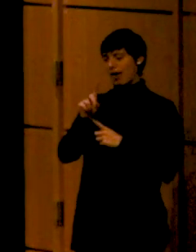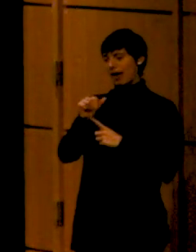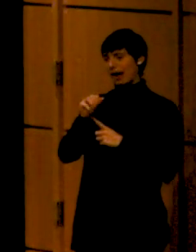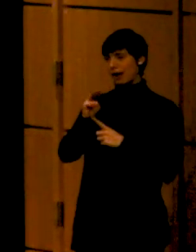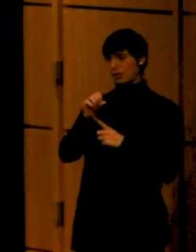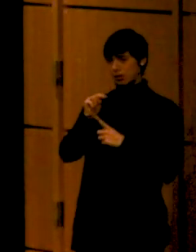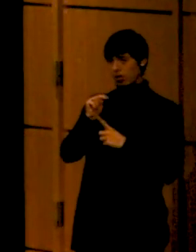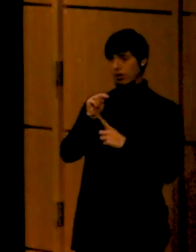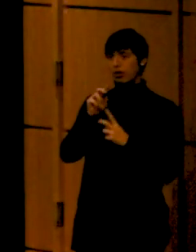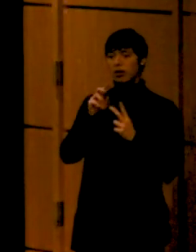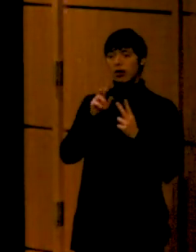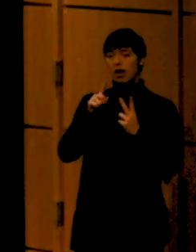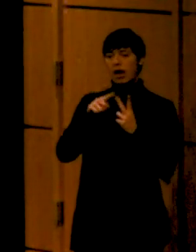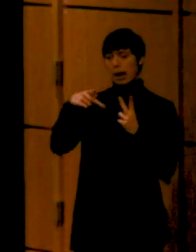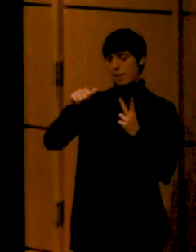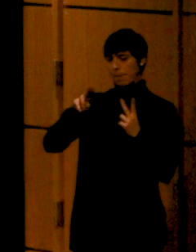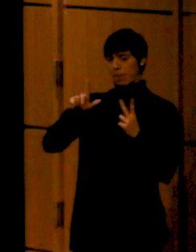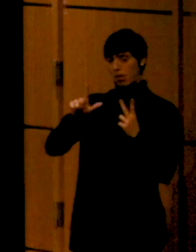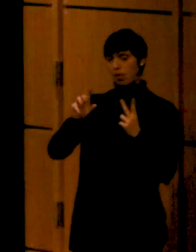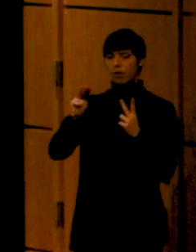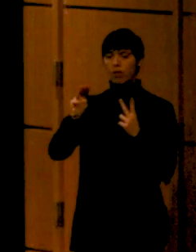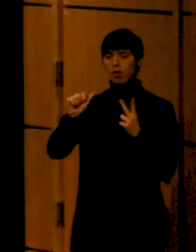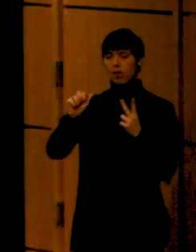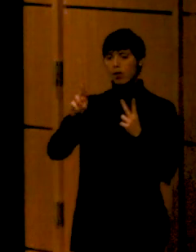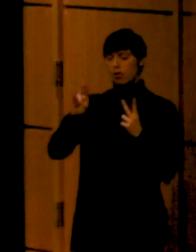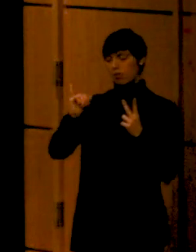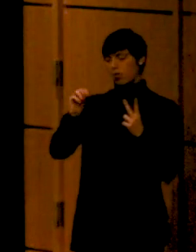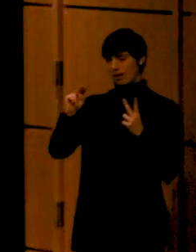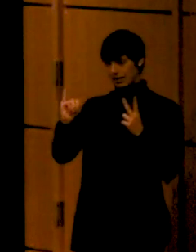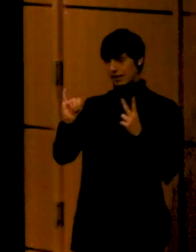They got in the car, drove to Eastern Washington, gathered up a barrel of the stuff, and headed